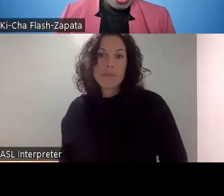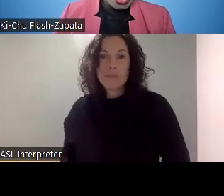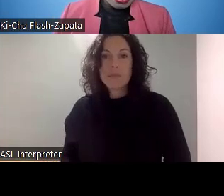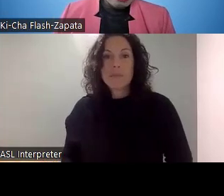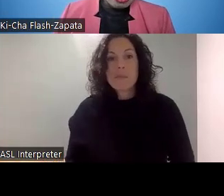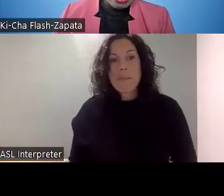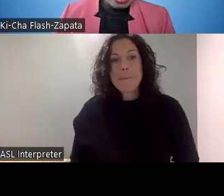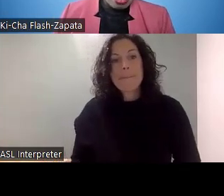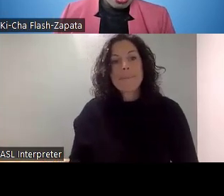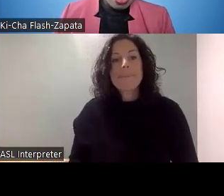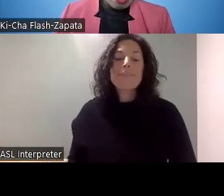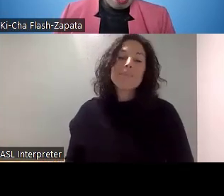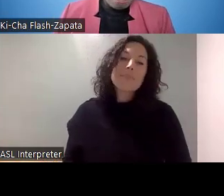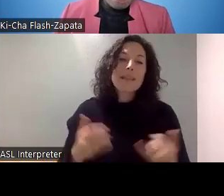All right. Let's look at the outcome.